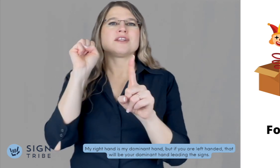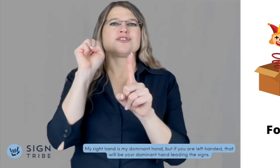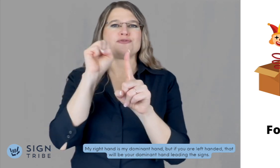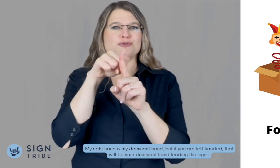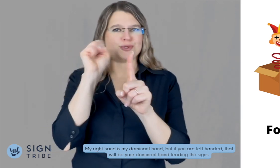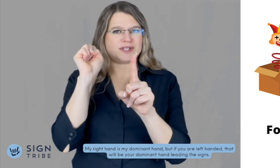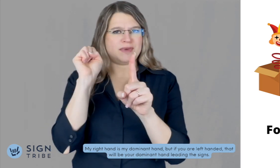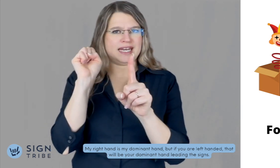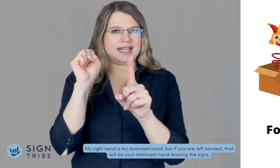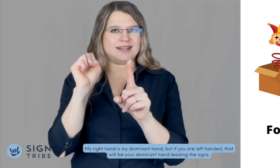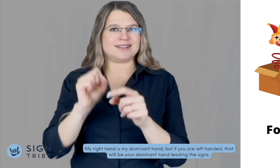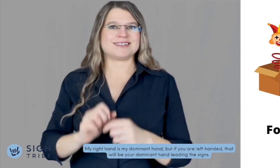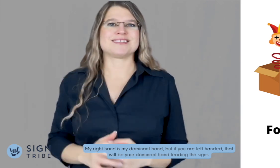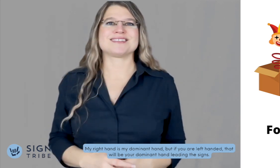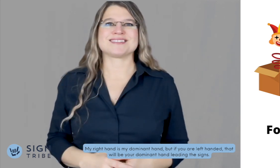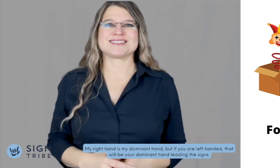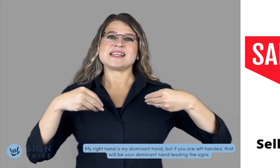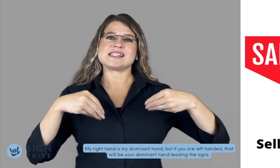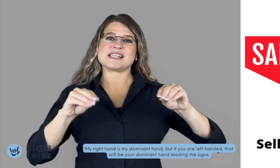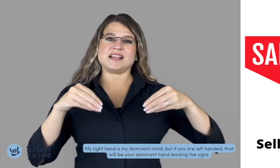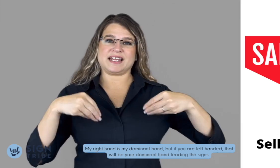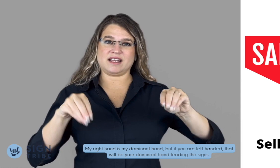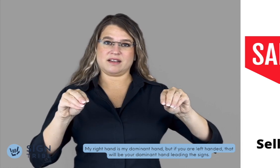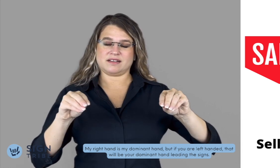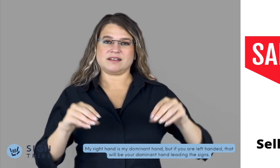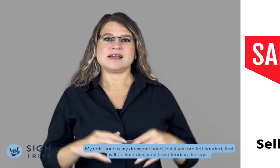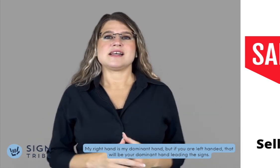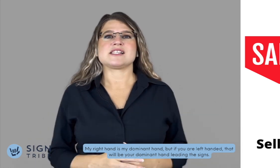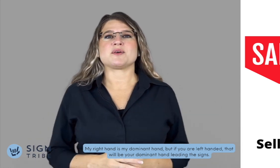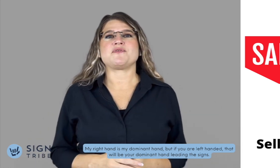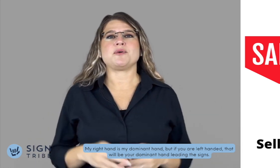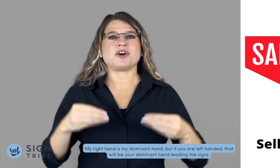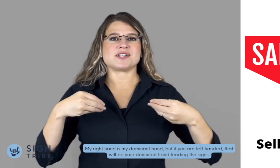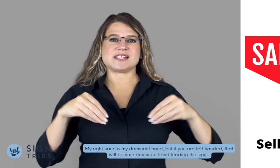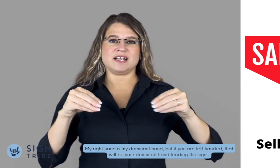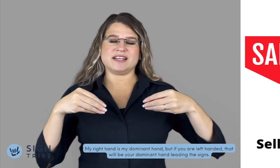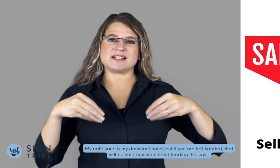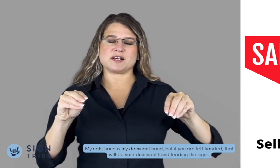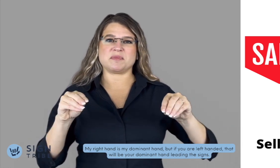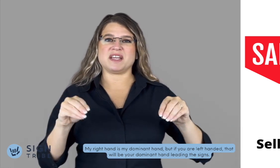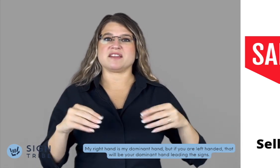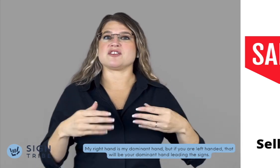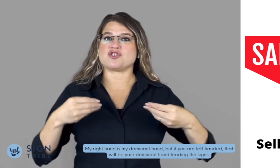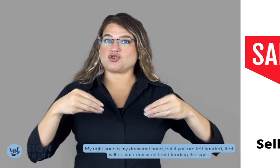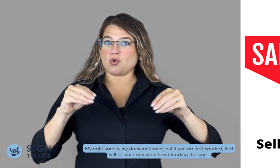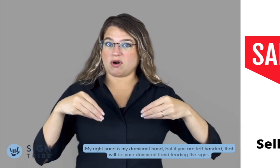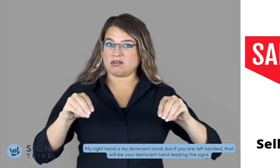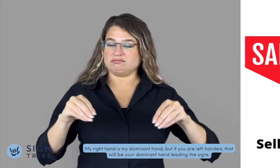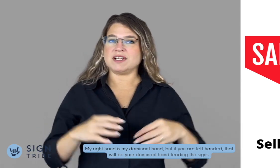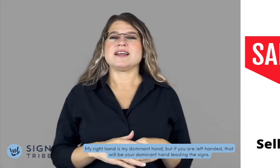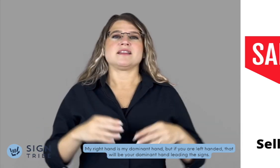To fool somebody. Selling. So if you are selling something at the store,